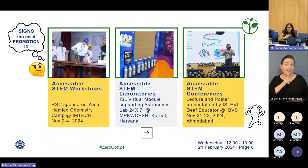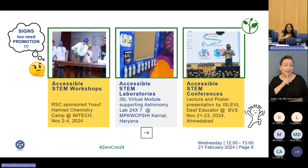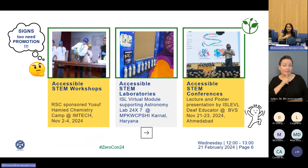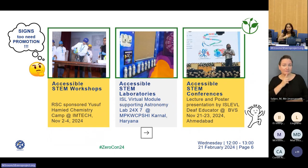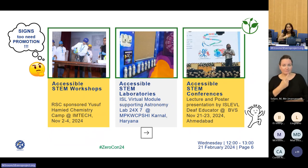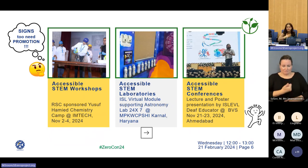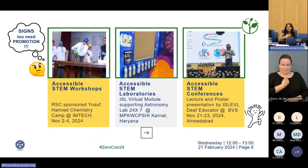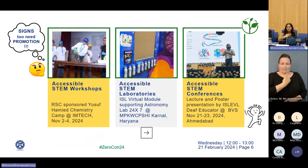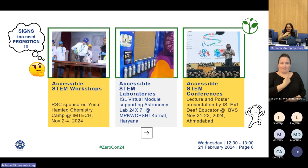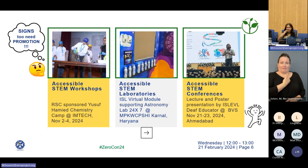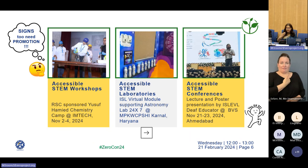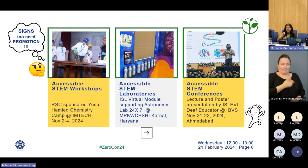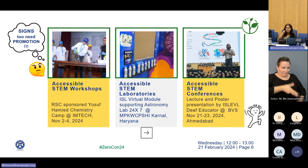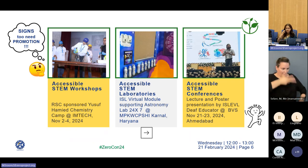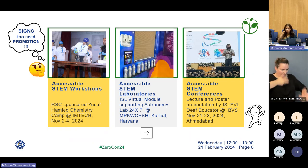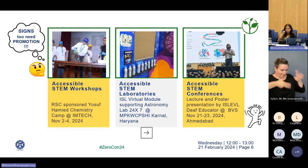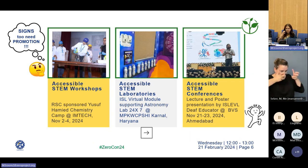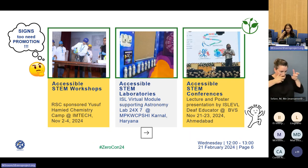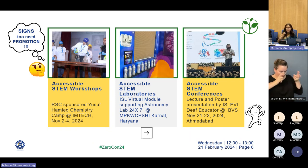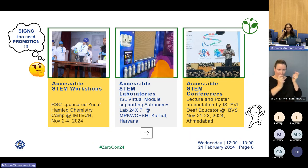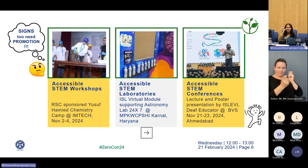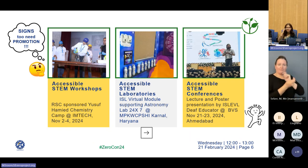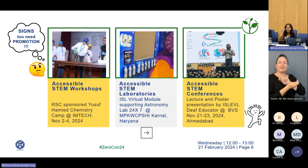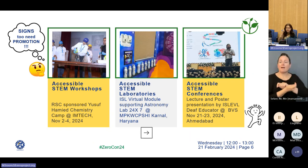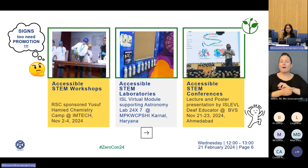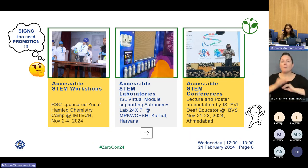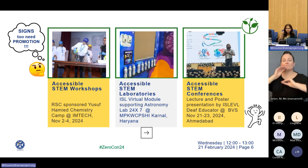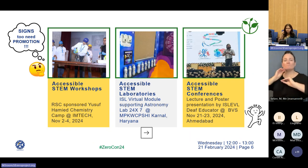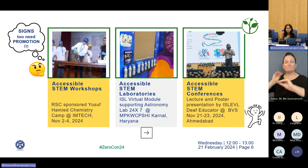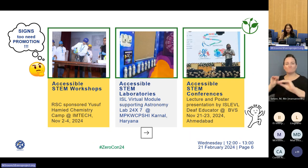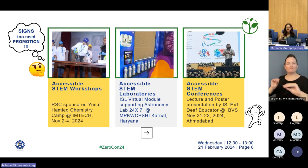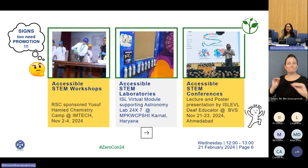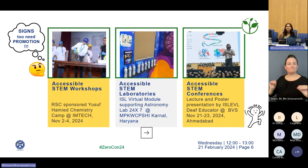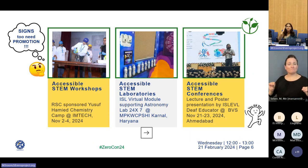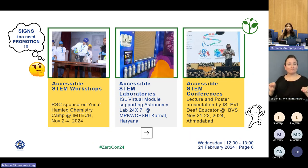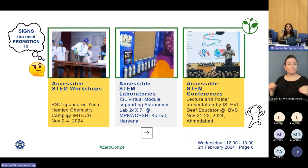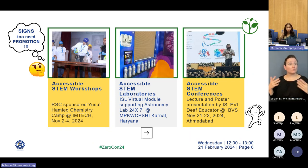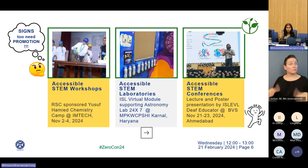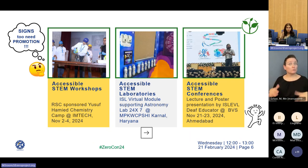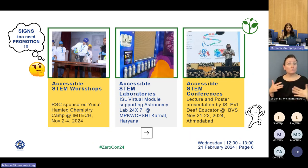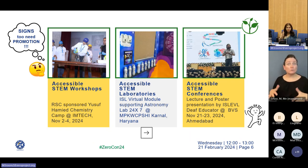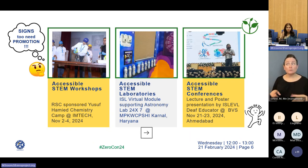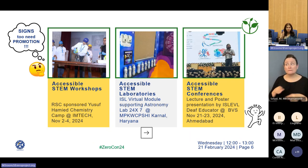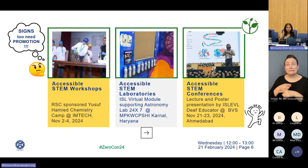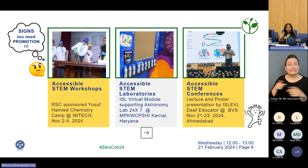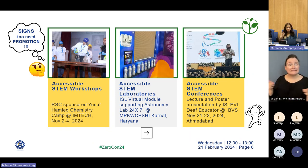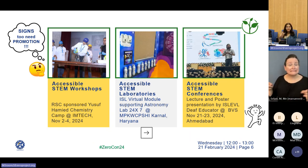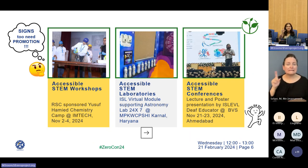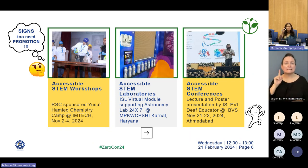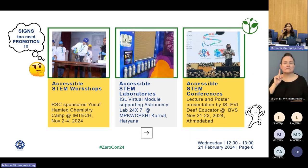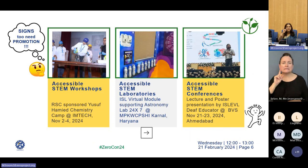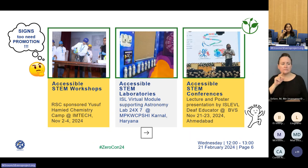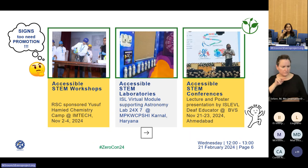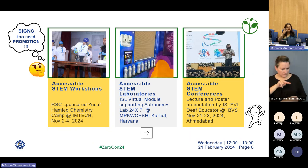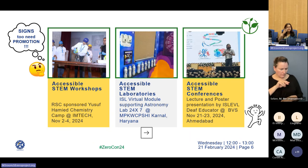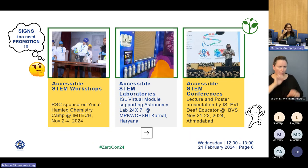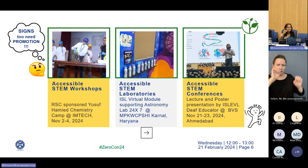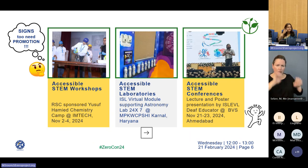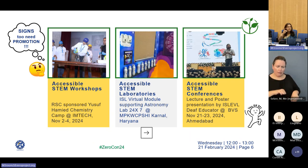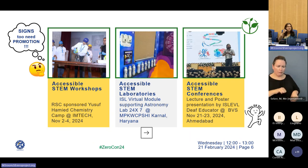my experience, I have found them highly intuitive, highly reproducible. That is the biggest asset in